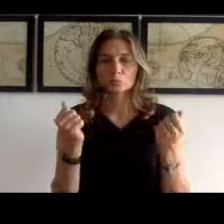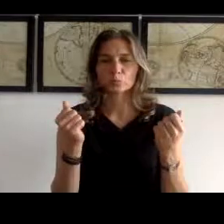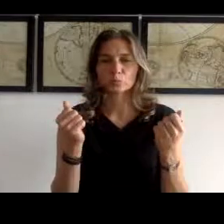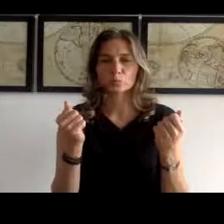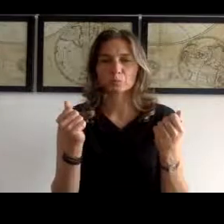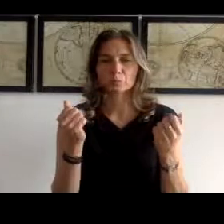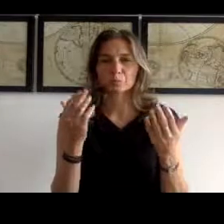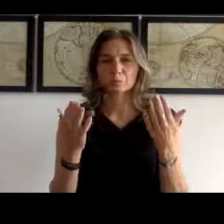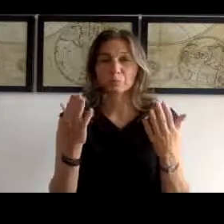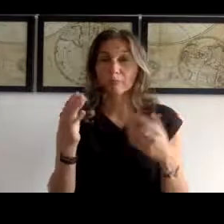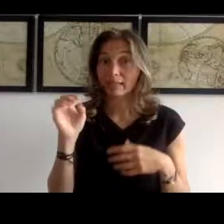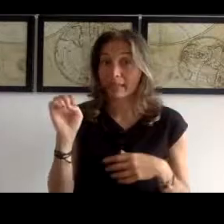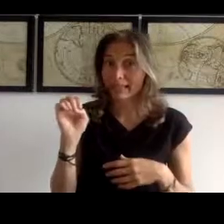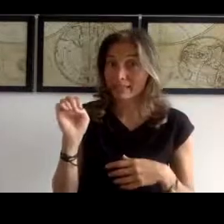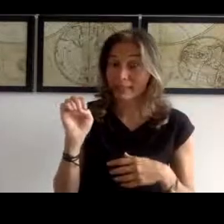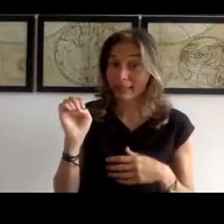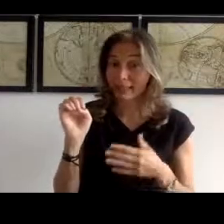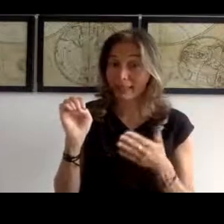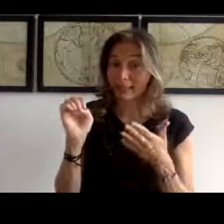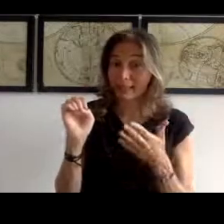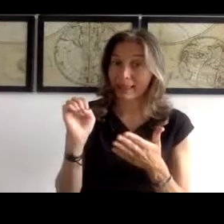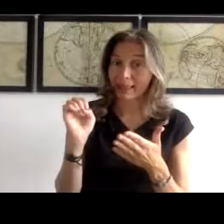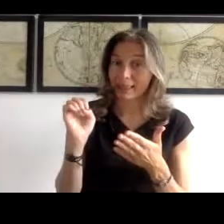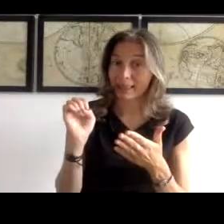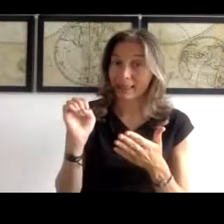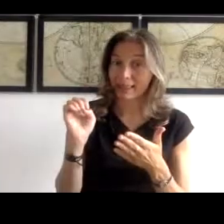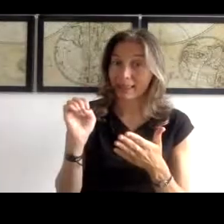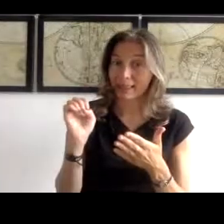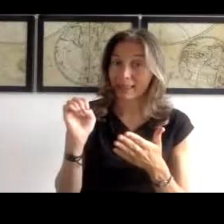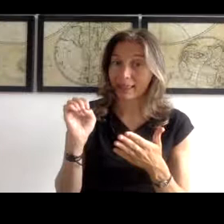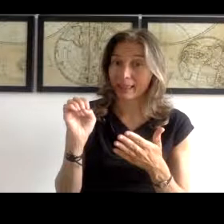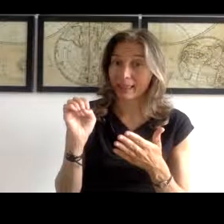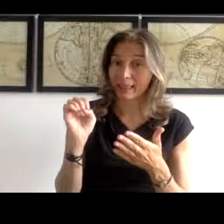for students with disabilities and for mainstream students.